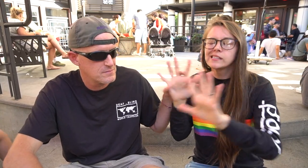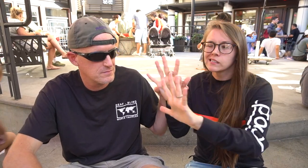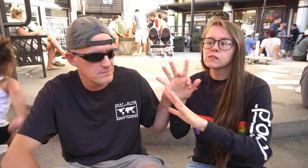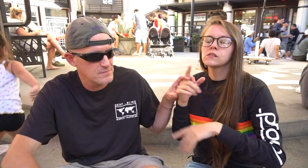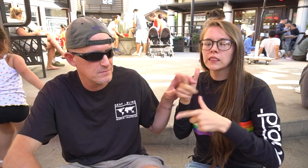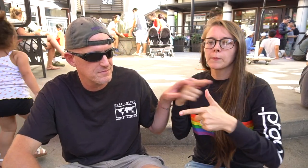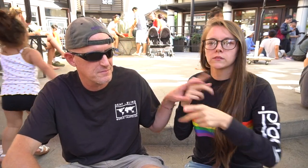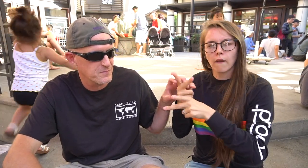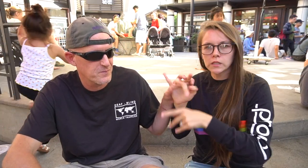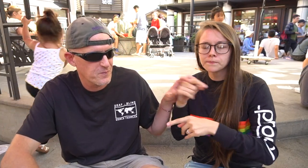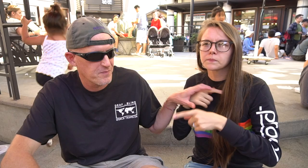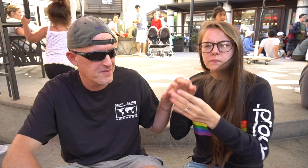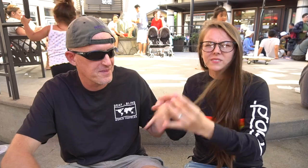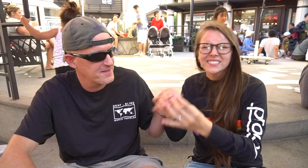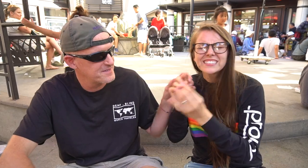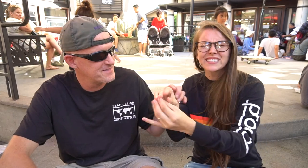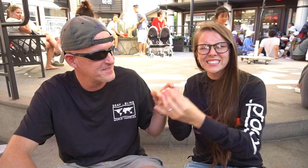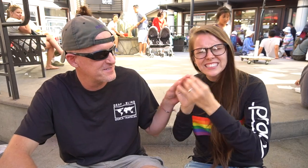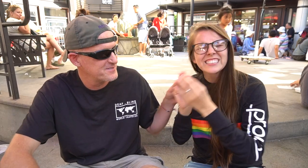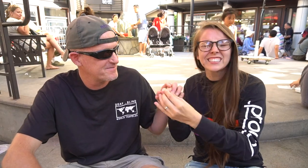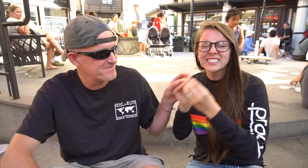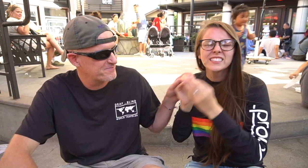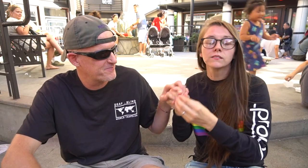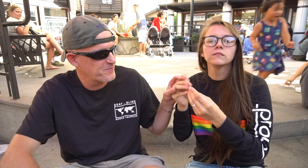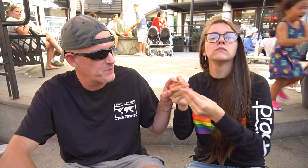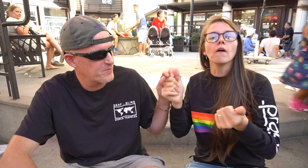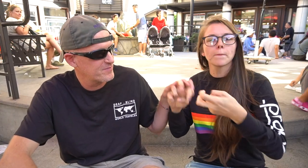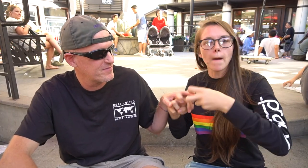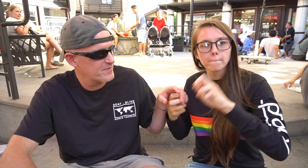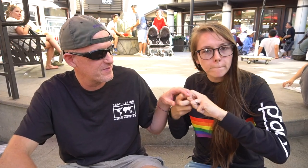and I told him, "let me take care of it." The trainer and I were arguing for a while and finally solved the problem.